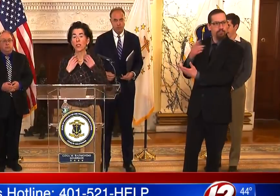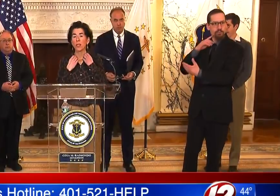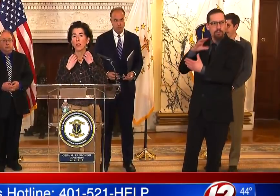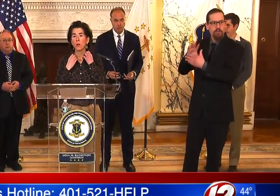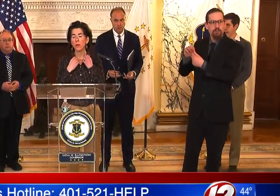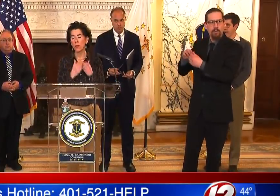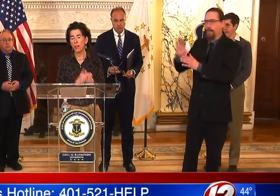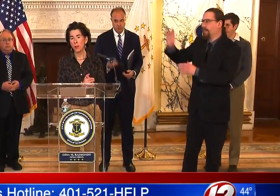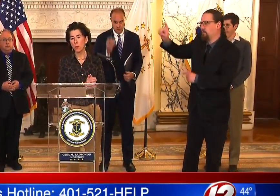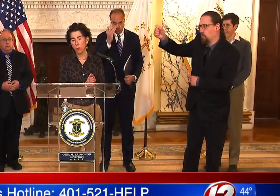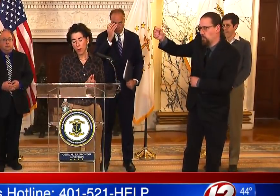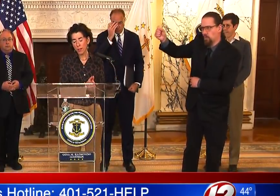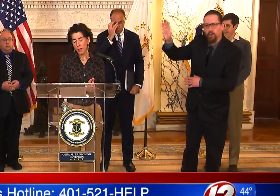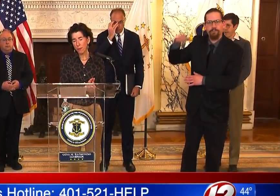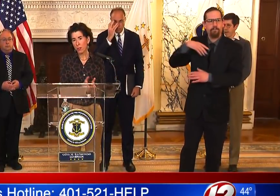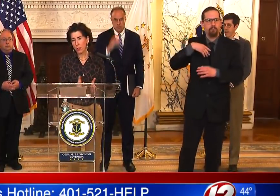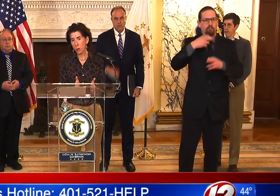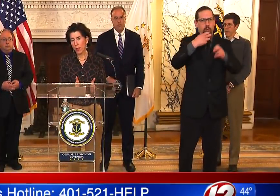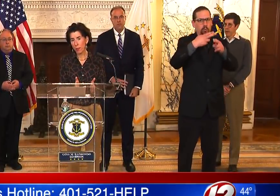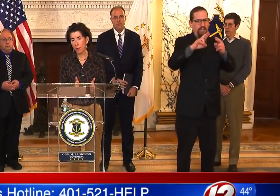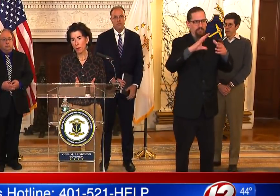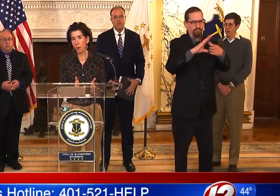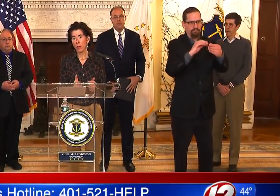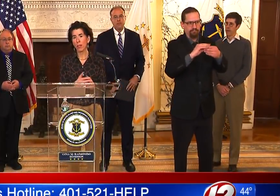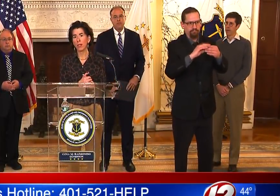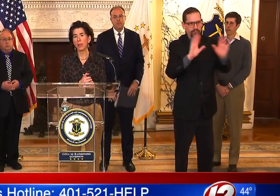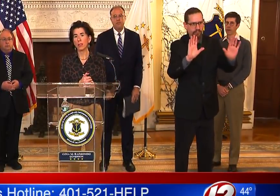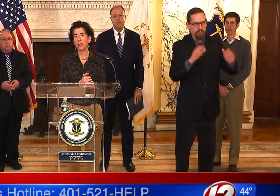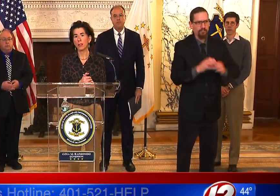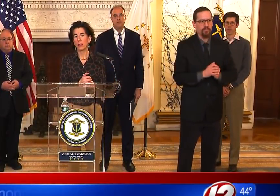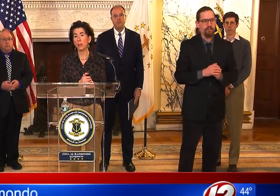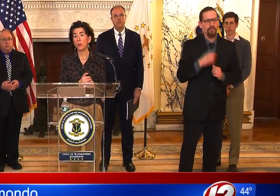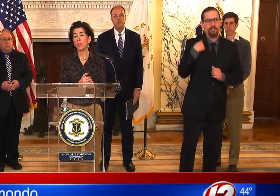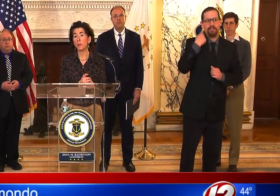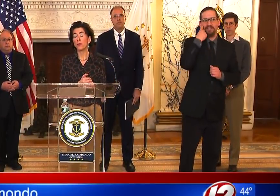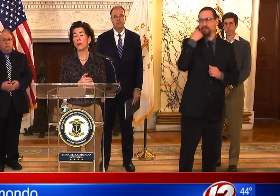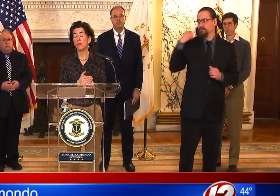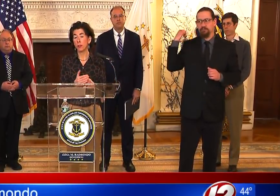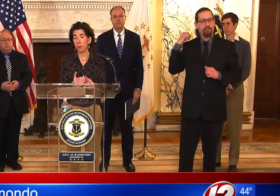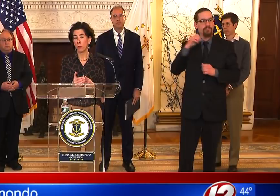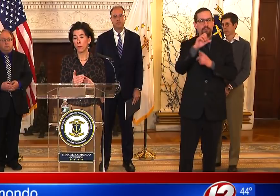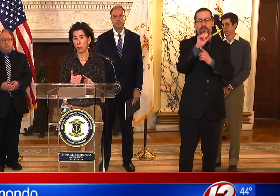ISLAND. I WILL MAKE ONE